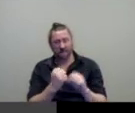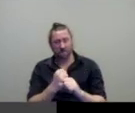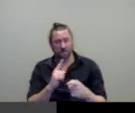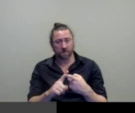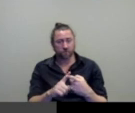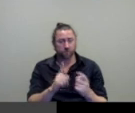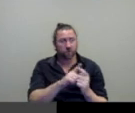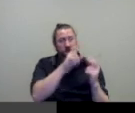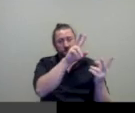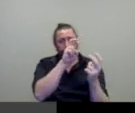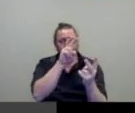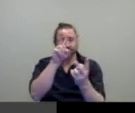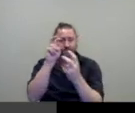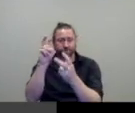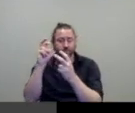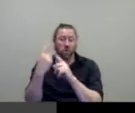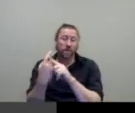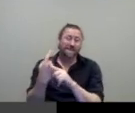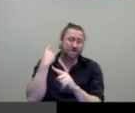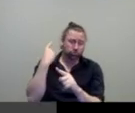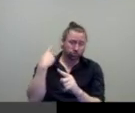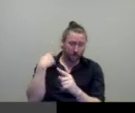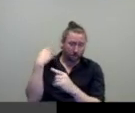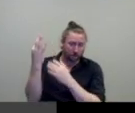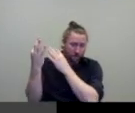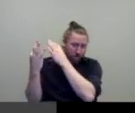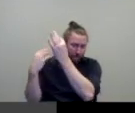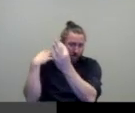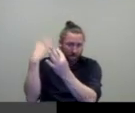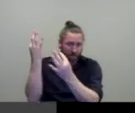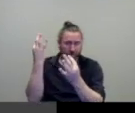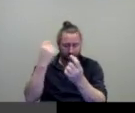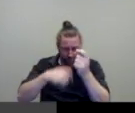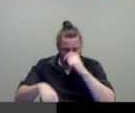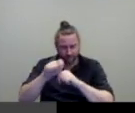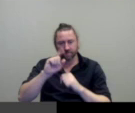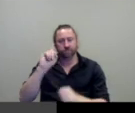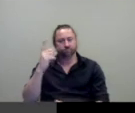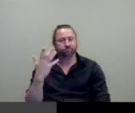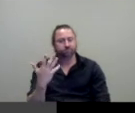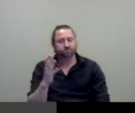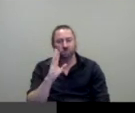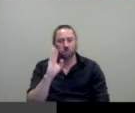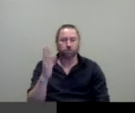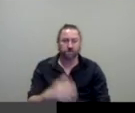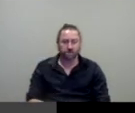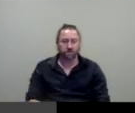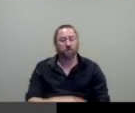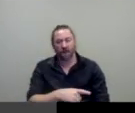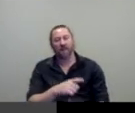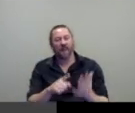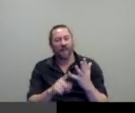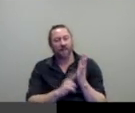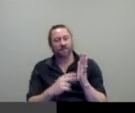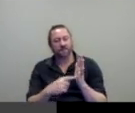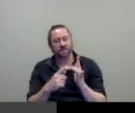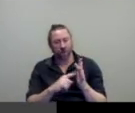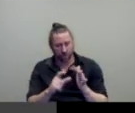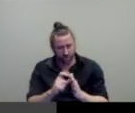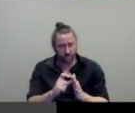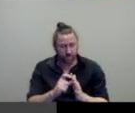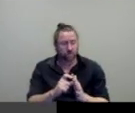uh images known from art history and so too their titles are now recycling a firmly established